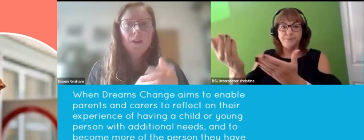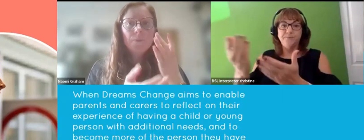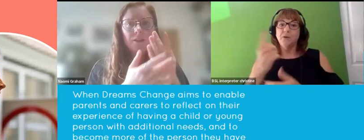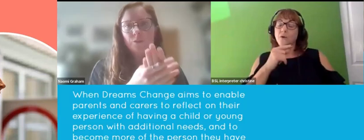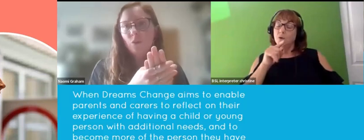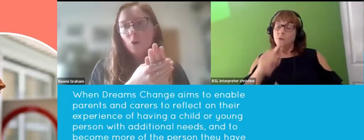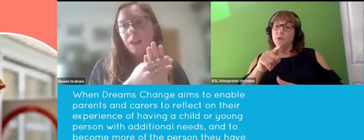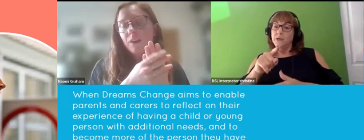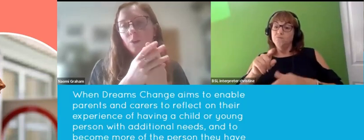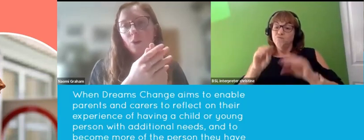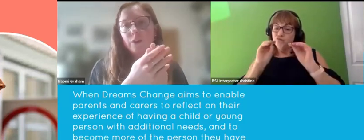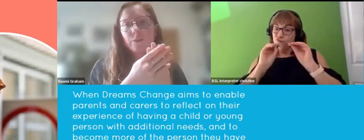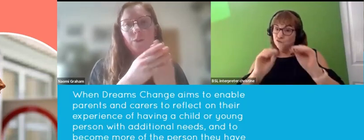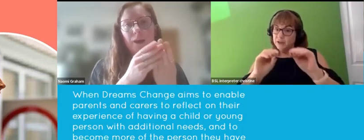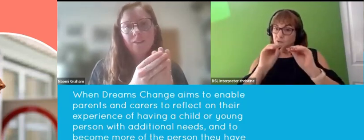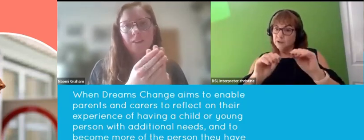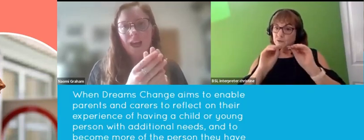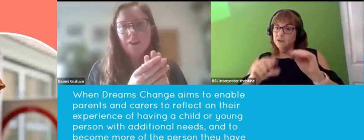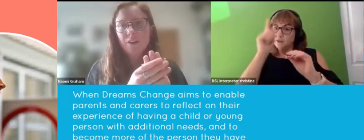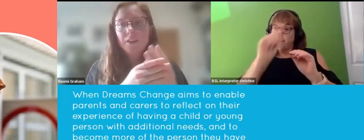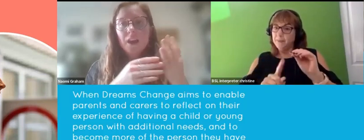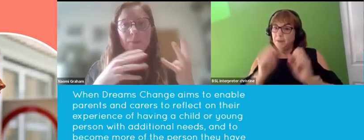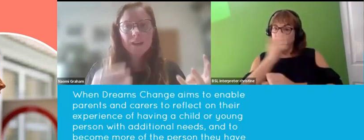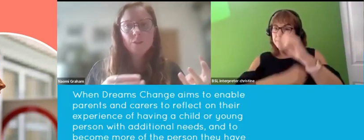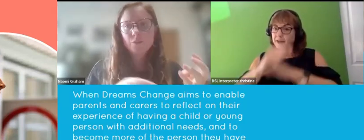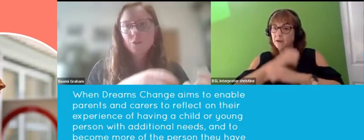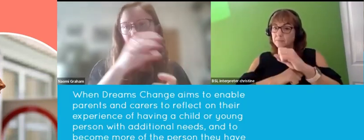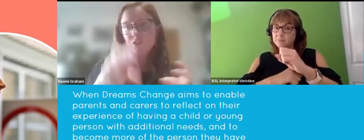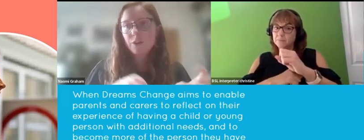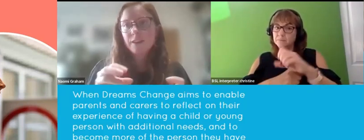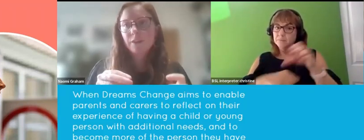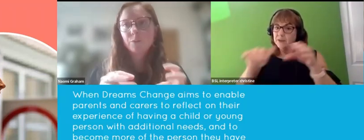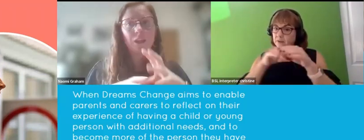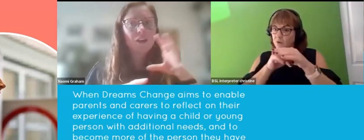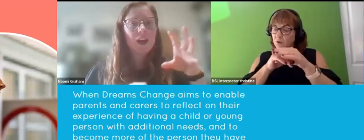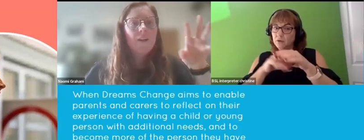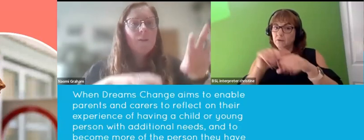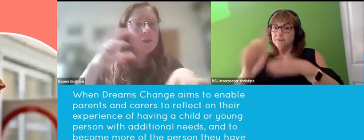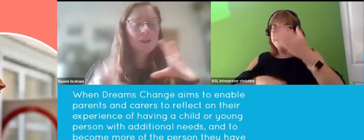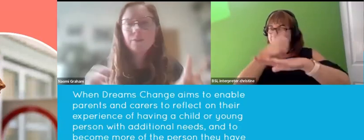it's a four week course for parents and carers based on the story of Joseph. We look at the